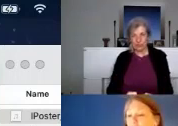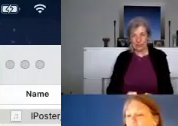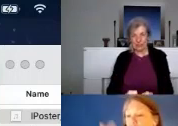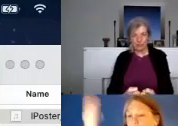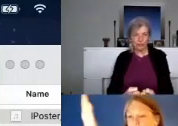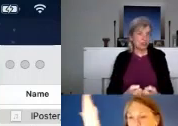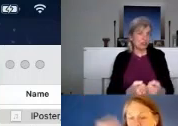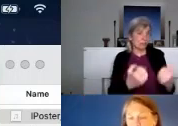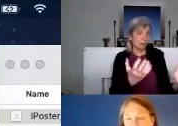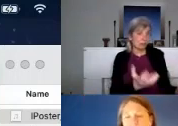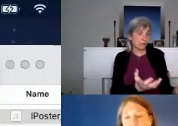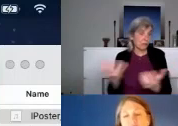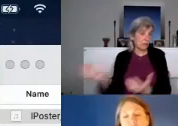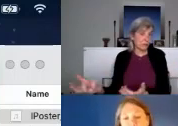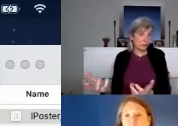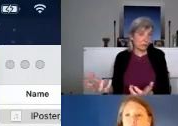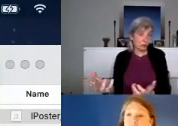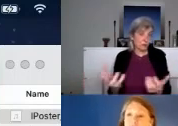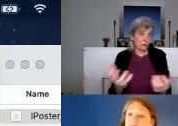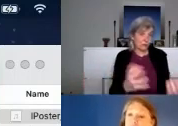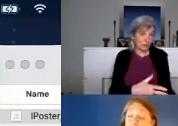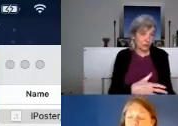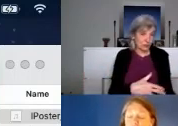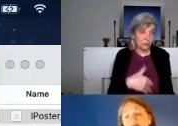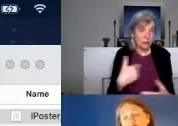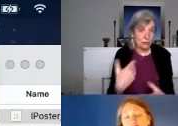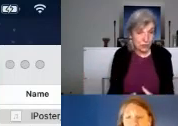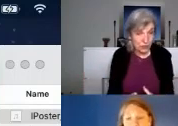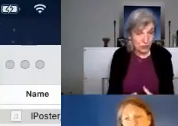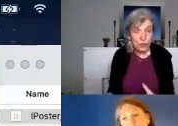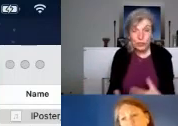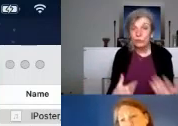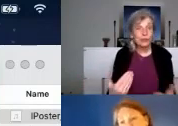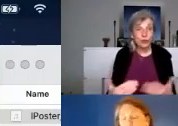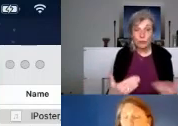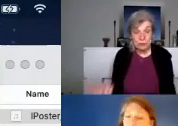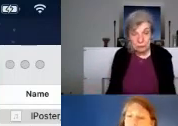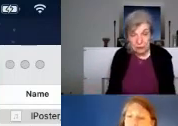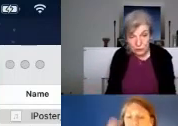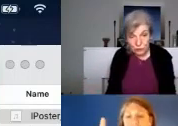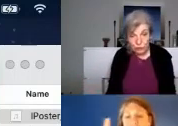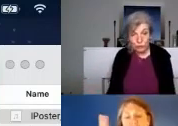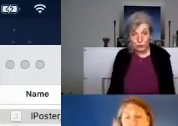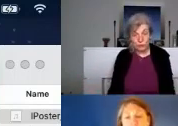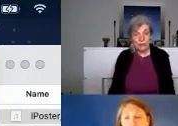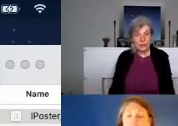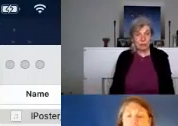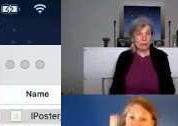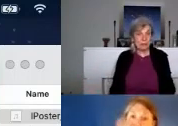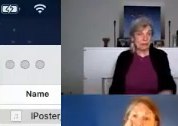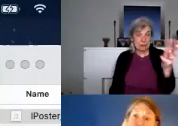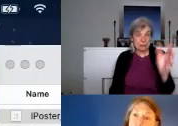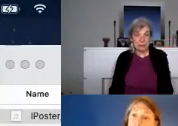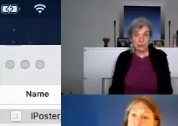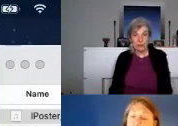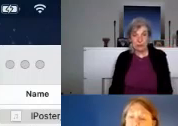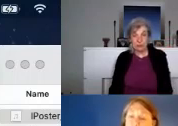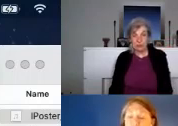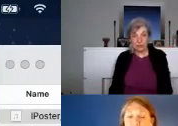and you can give a brief overview or if someone comes in, 07:31:36 you will know when people enter the room. It will be like people entering a meeting.